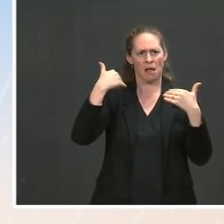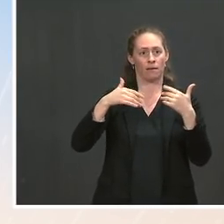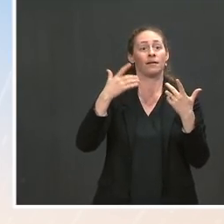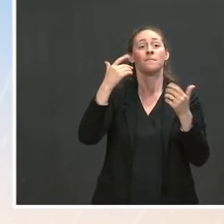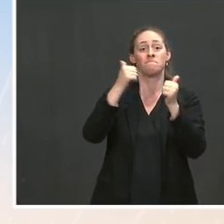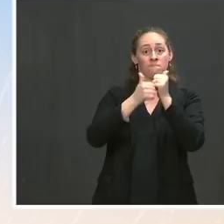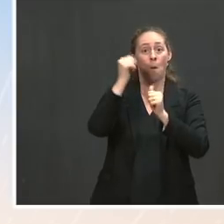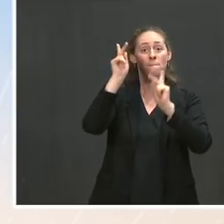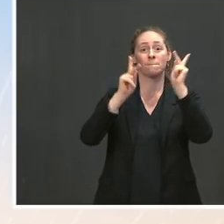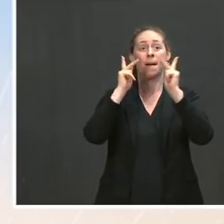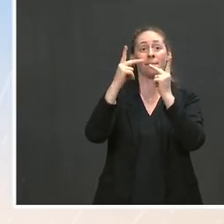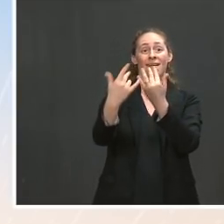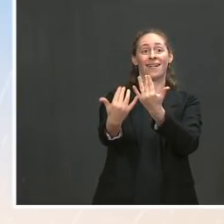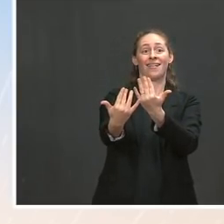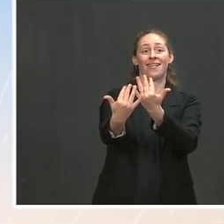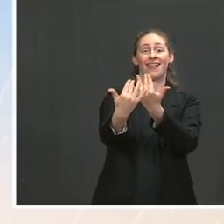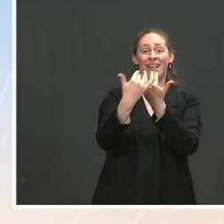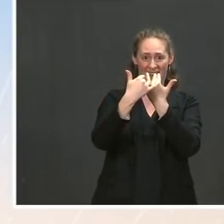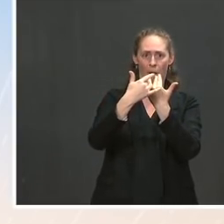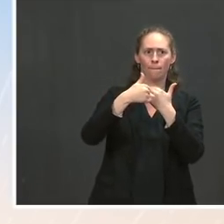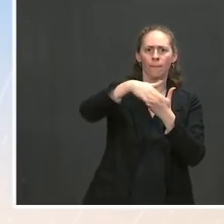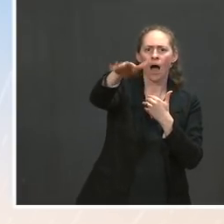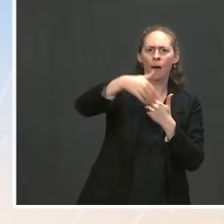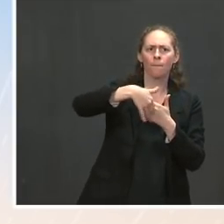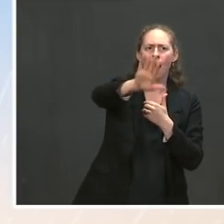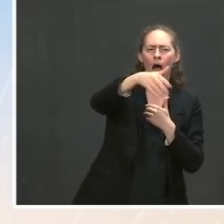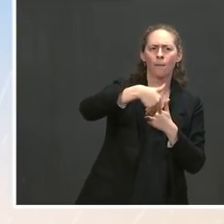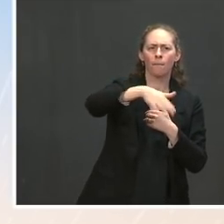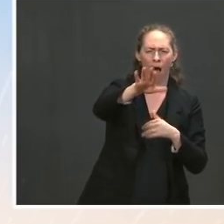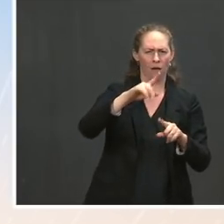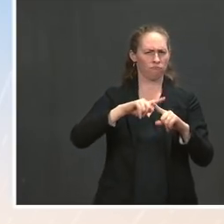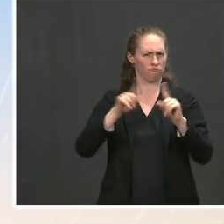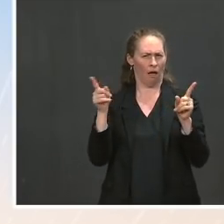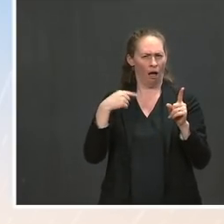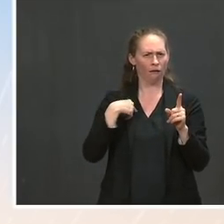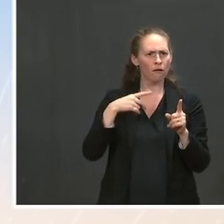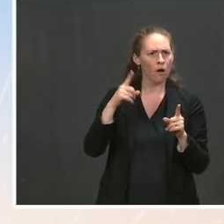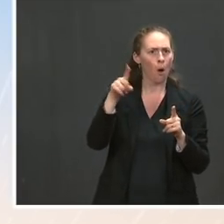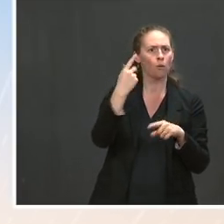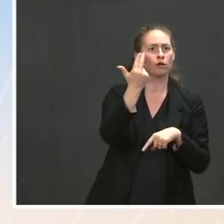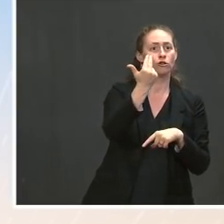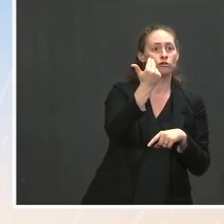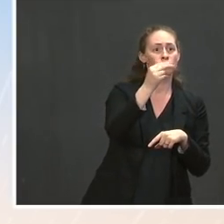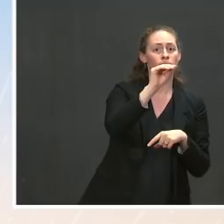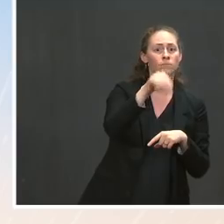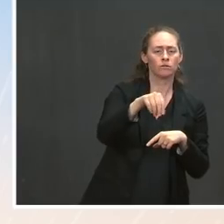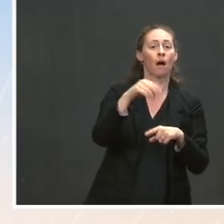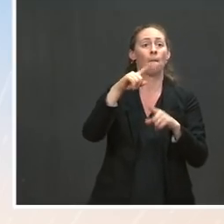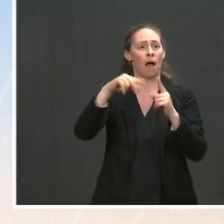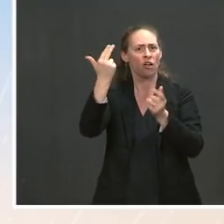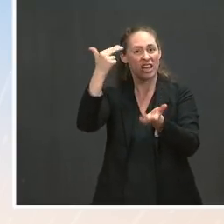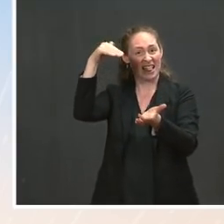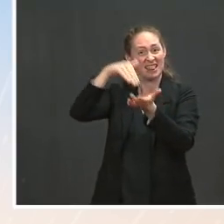but only 13 percent of the 13,000 families that tried to cross last week were sent back, according to Axios.